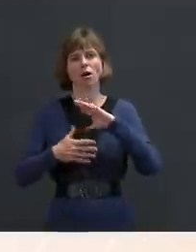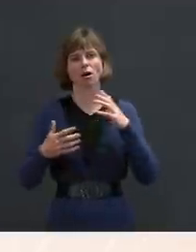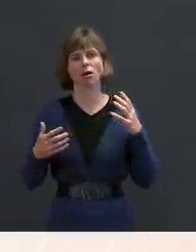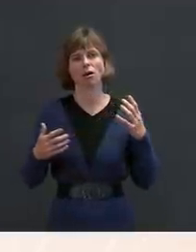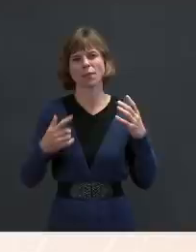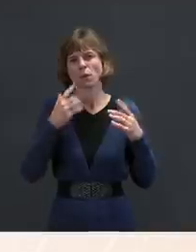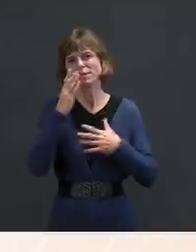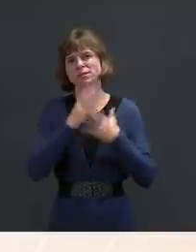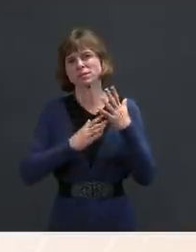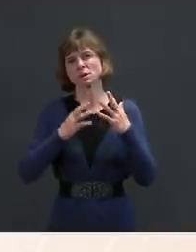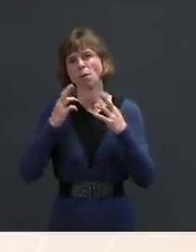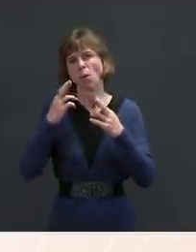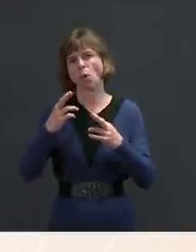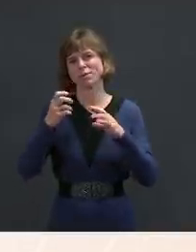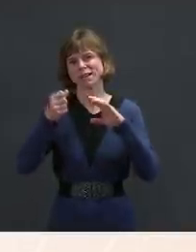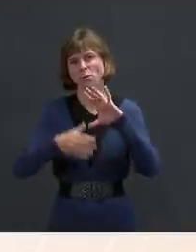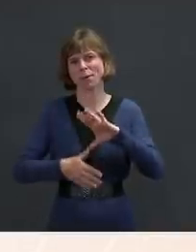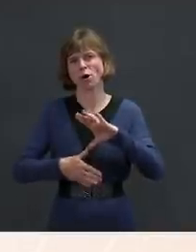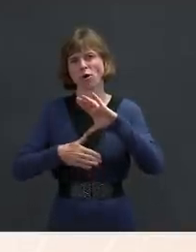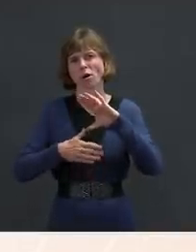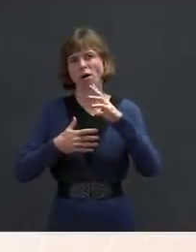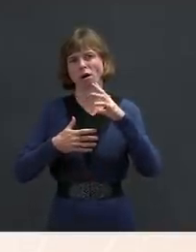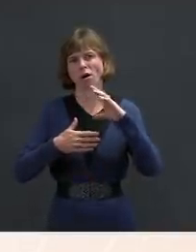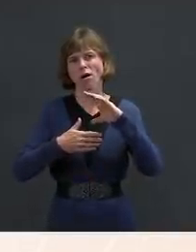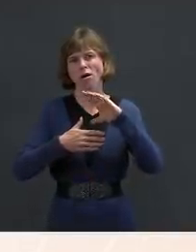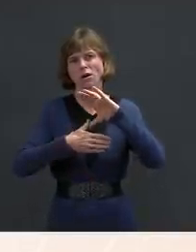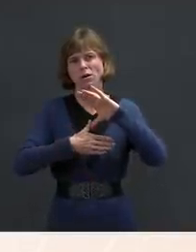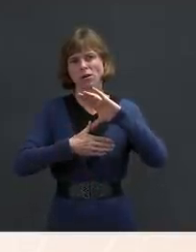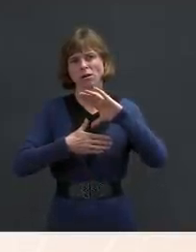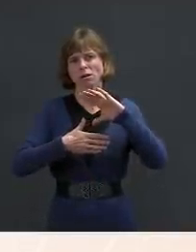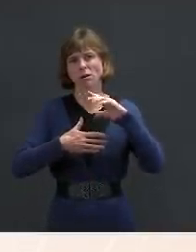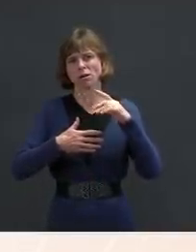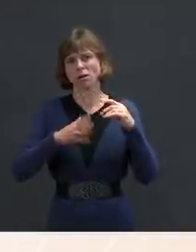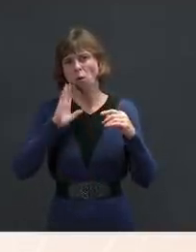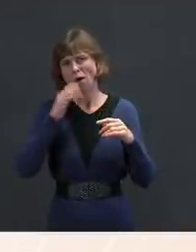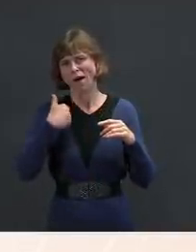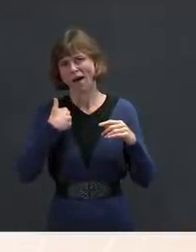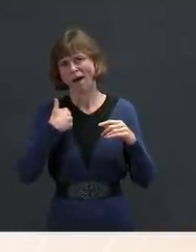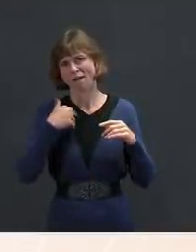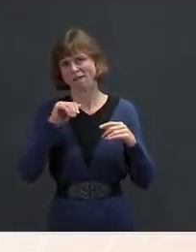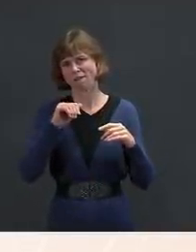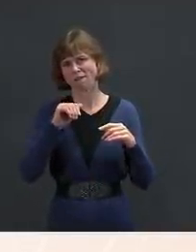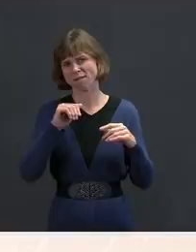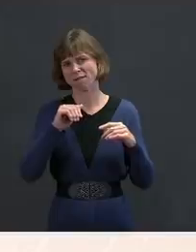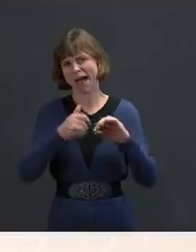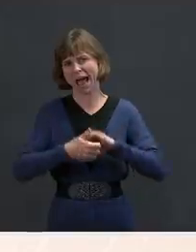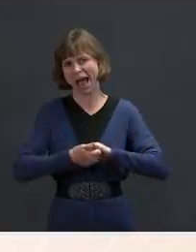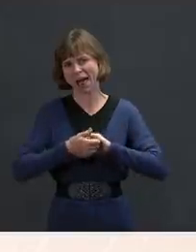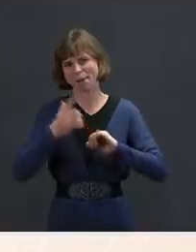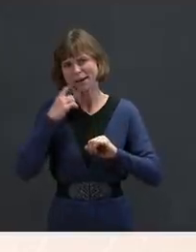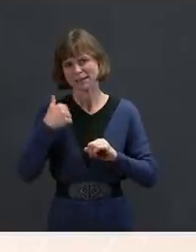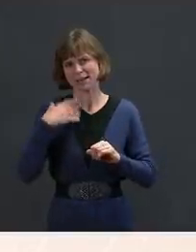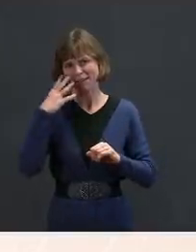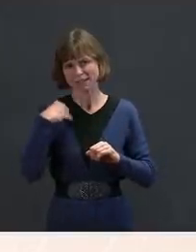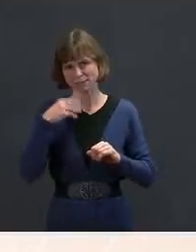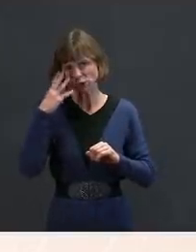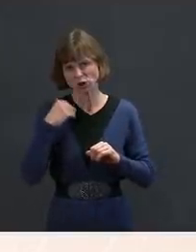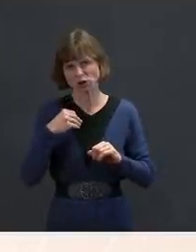that President Biden would be an ally because he was -- he has experience leading issues in the region